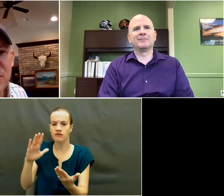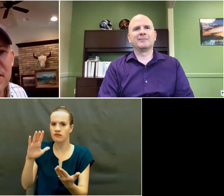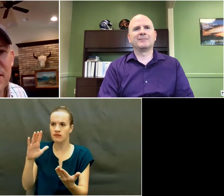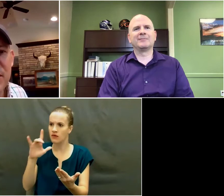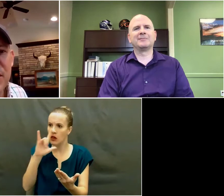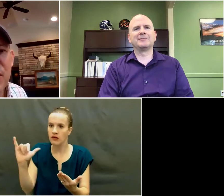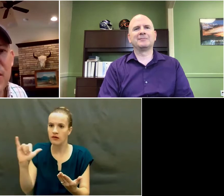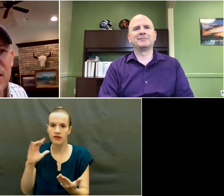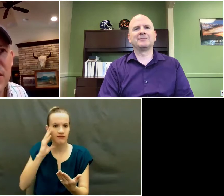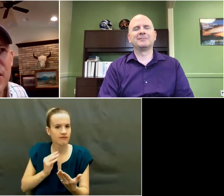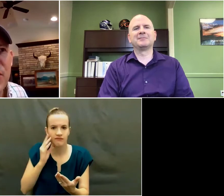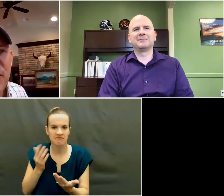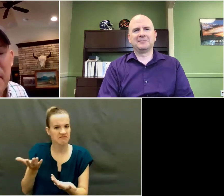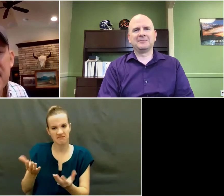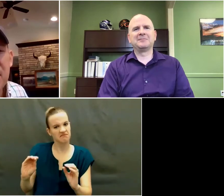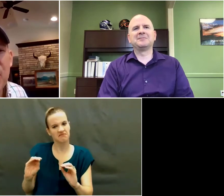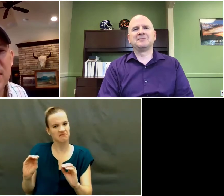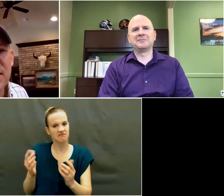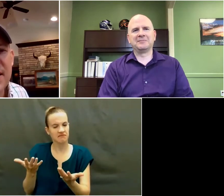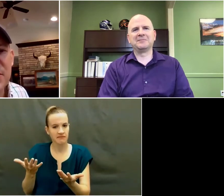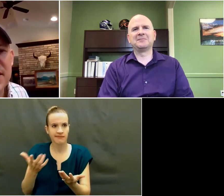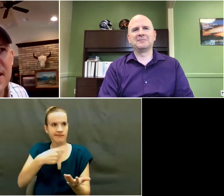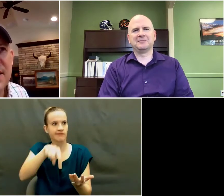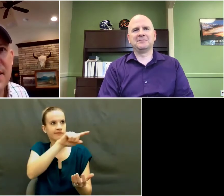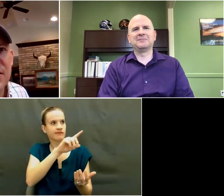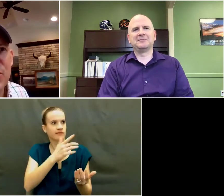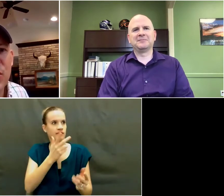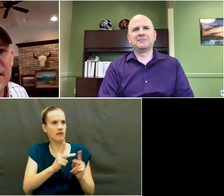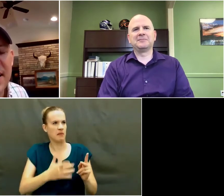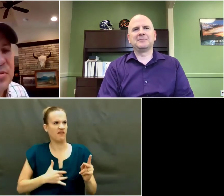with it or know, know, I mean, they don't know what it's like to attend a school like that. I'm